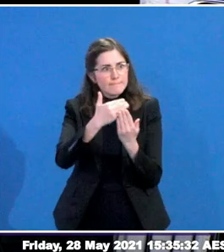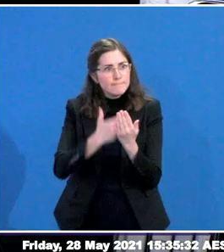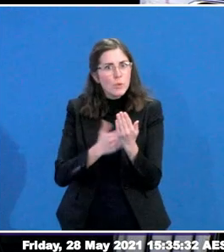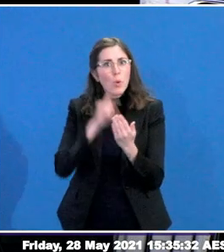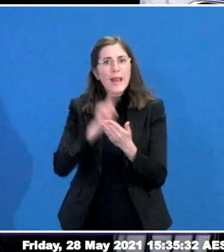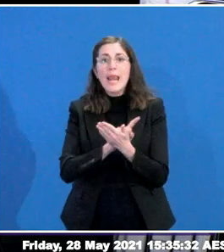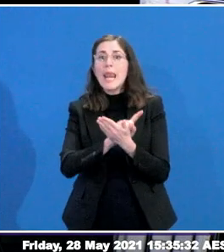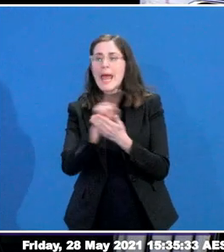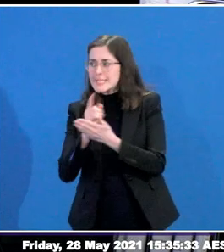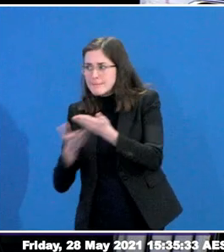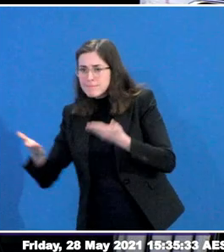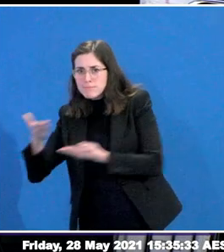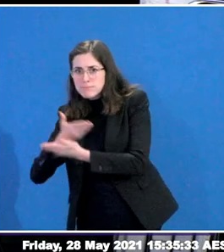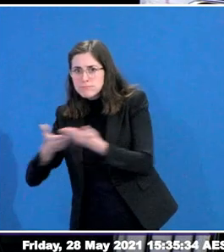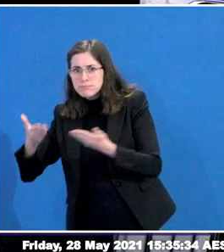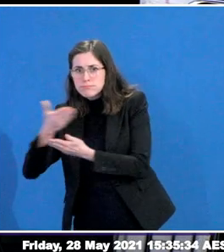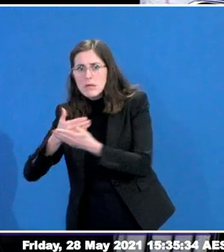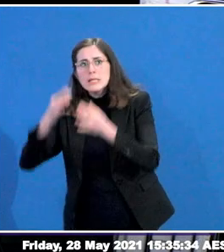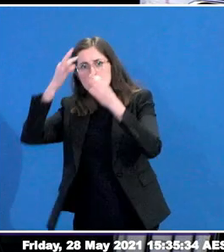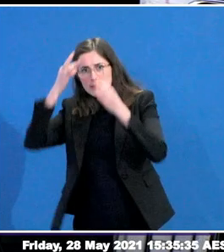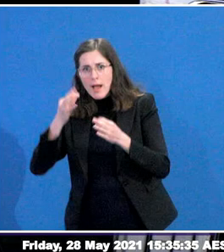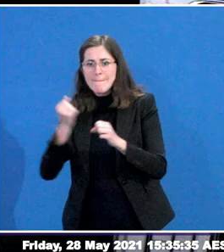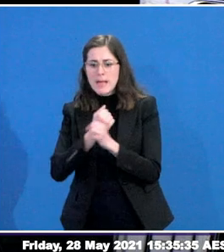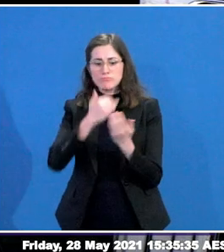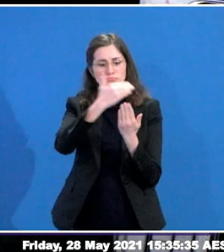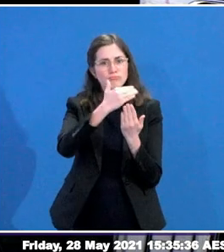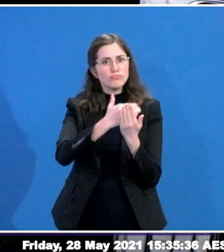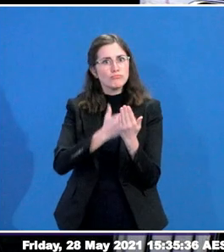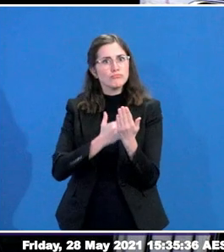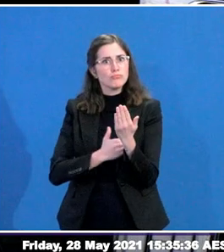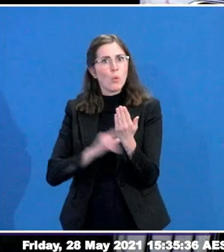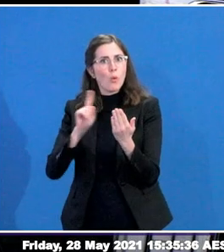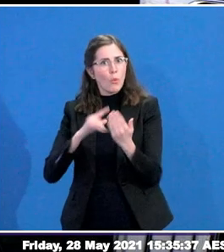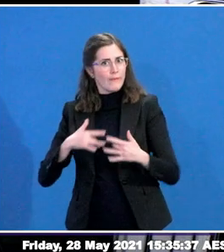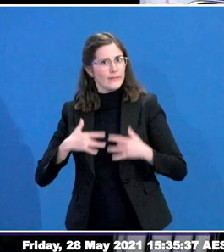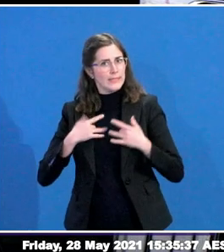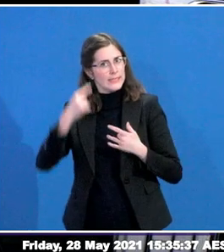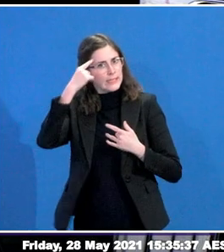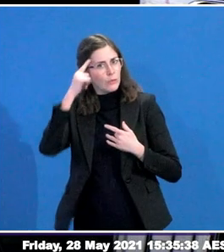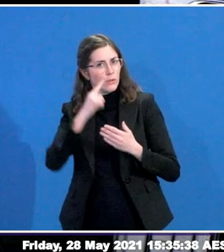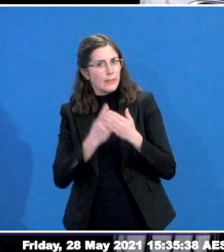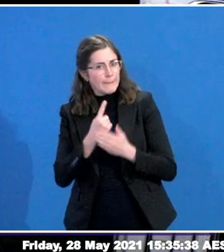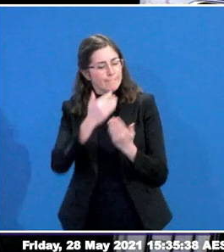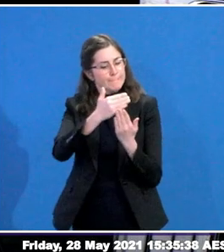had the opportunity to give careful consideration to these submissions that will be filed in due course.